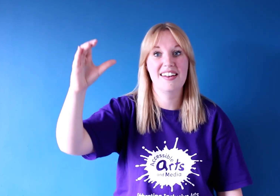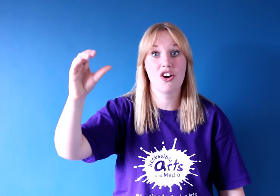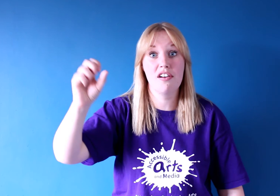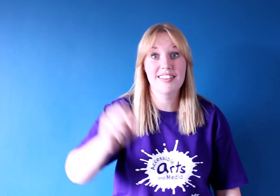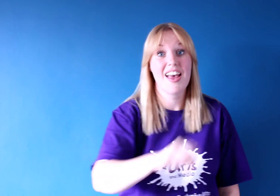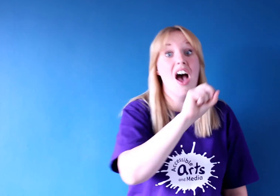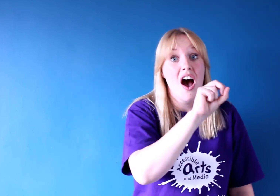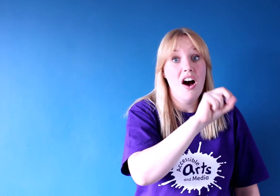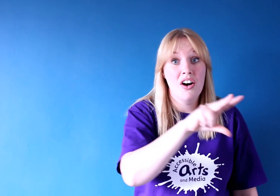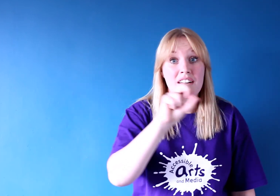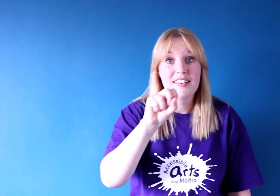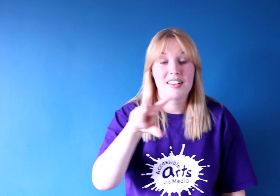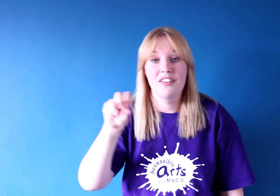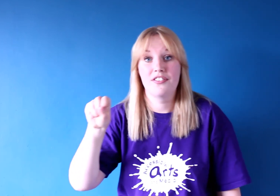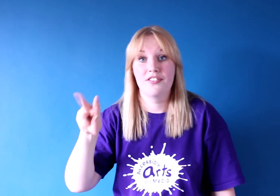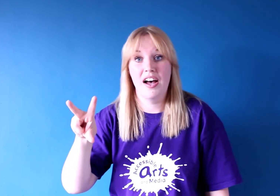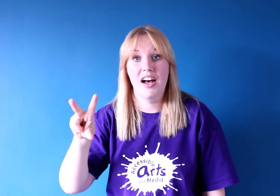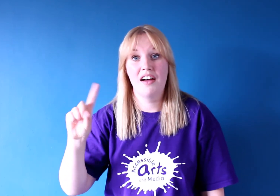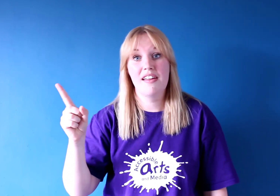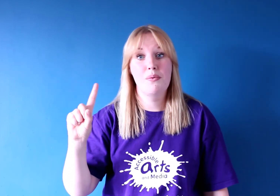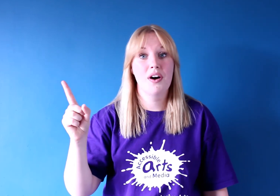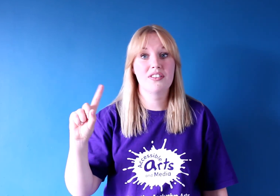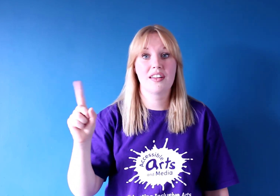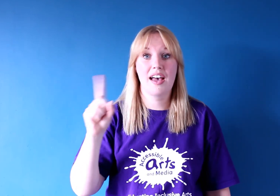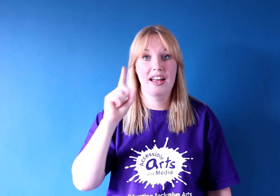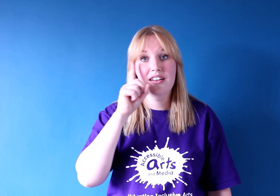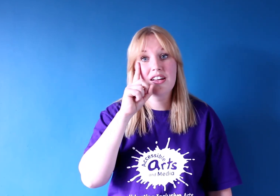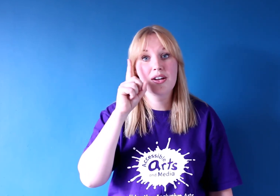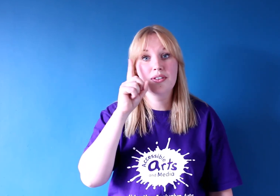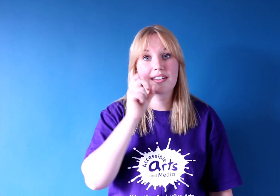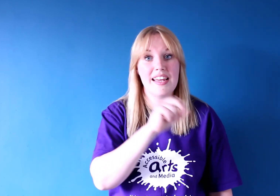Chorus. On safari, what can you see?